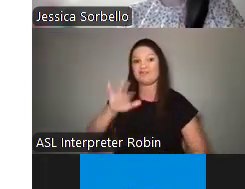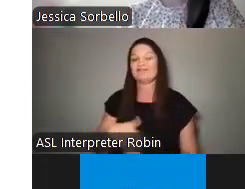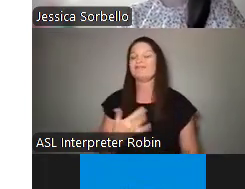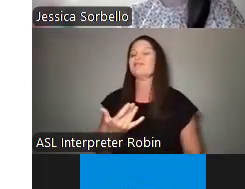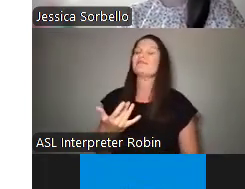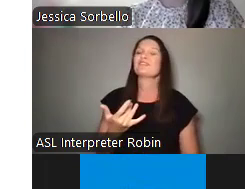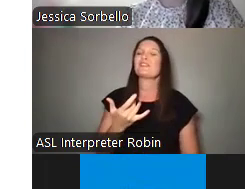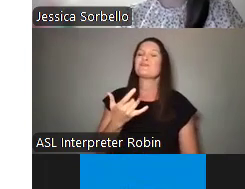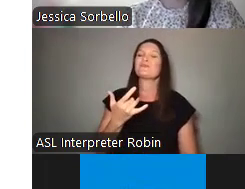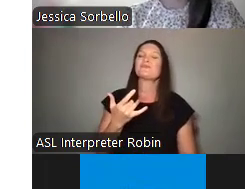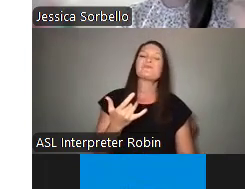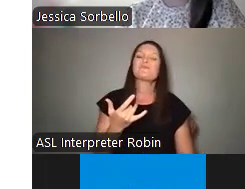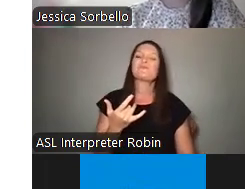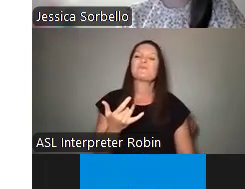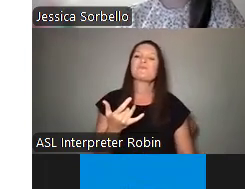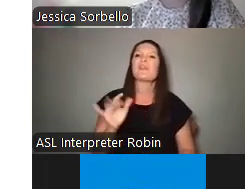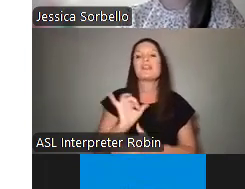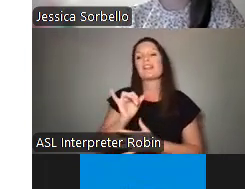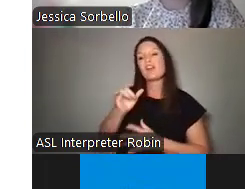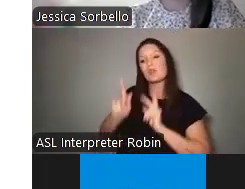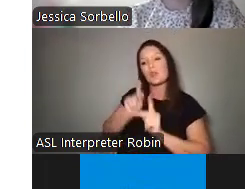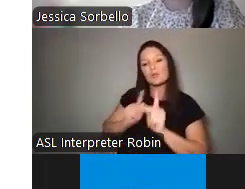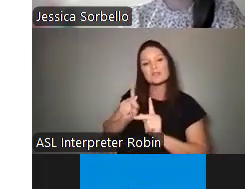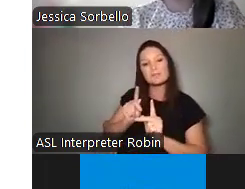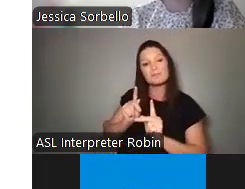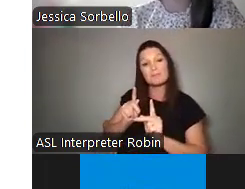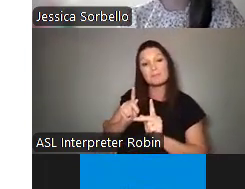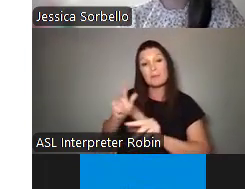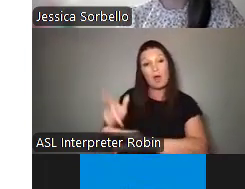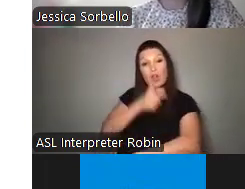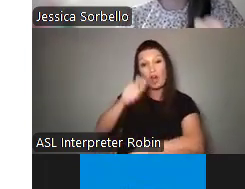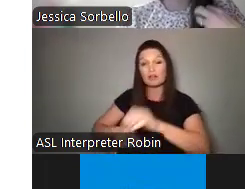see them at risk or you are judging them or you made a